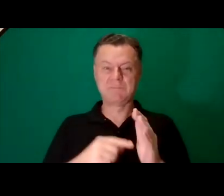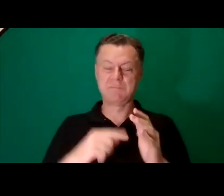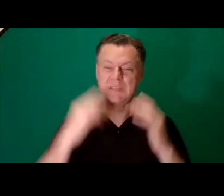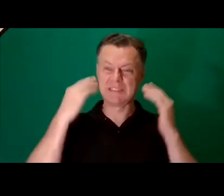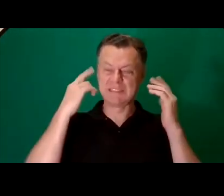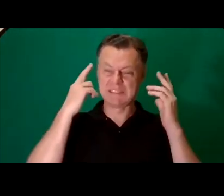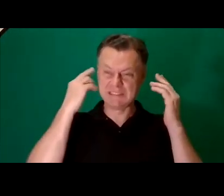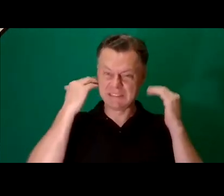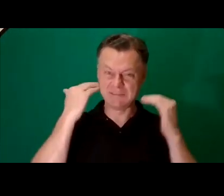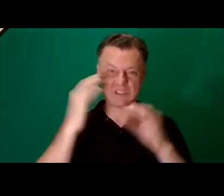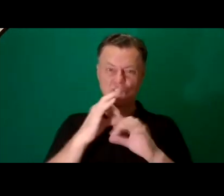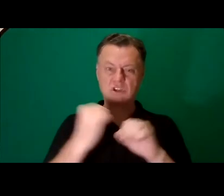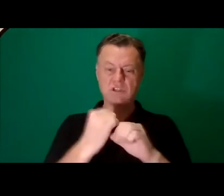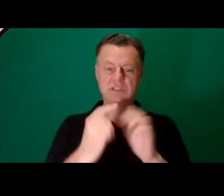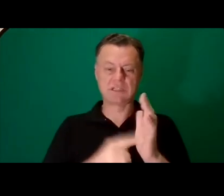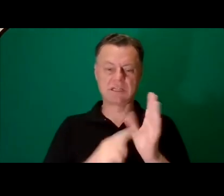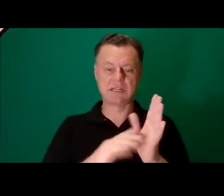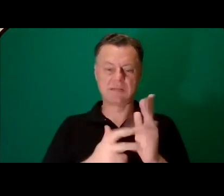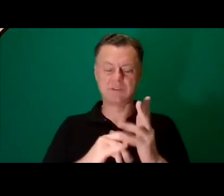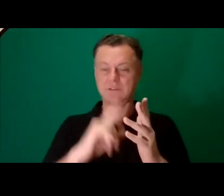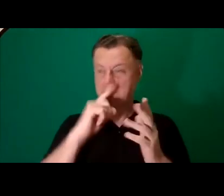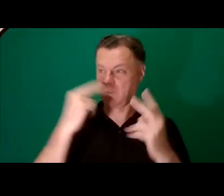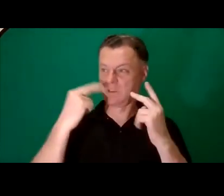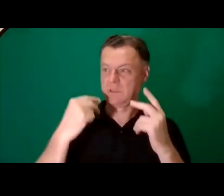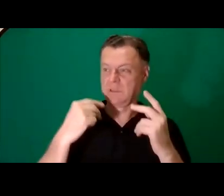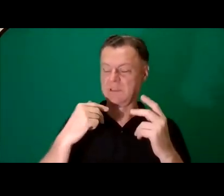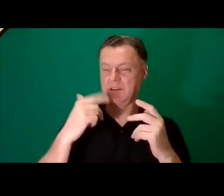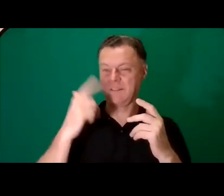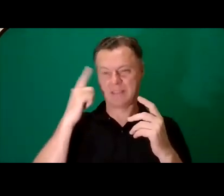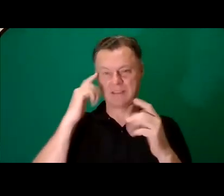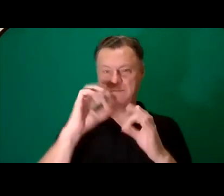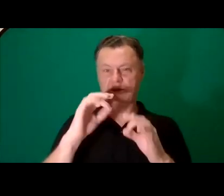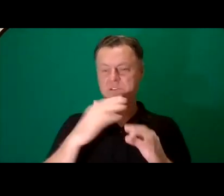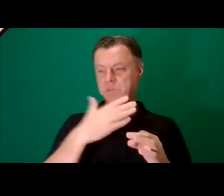find me unattractive if they saw them on me.